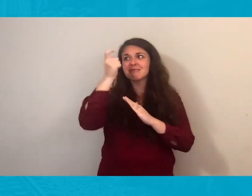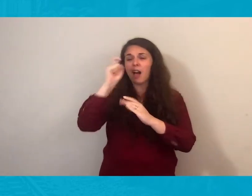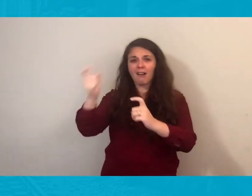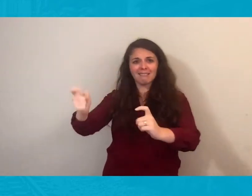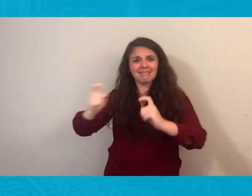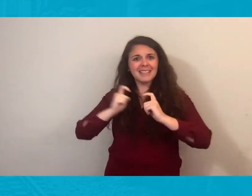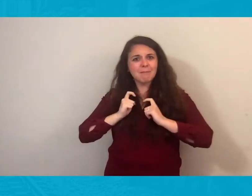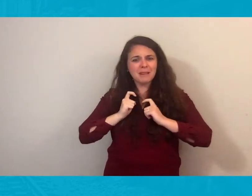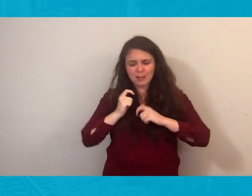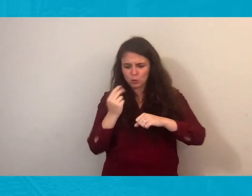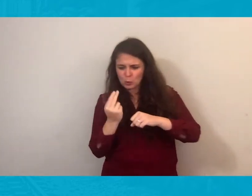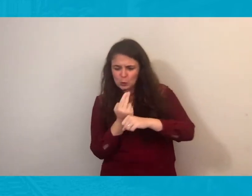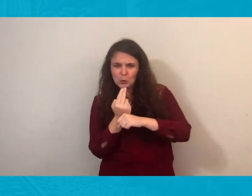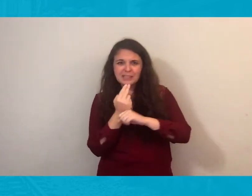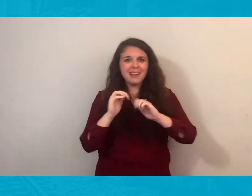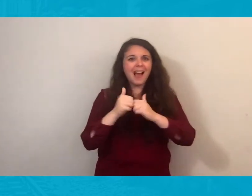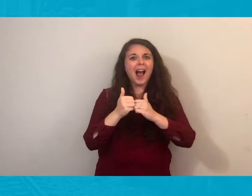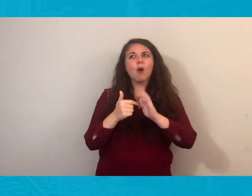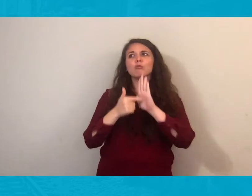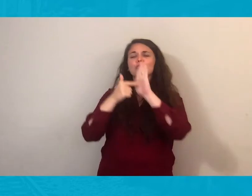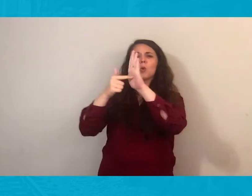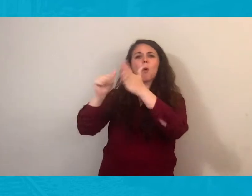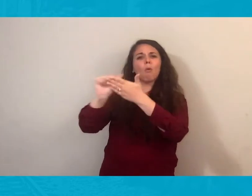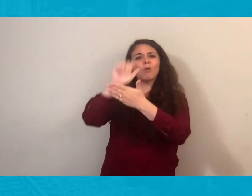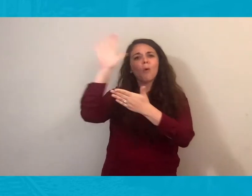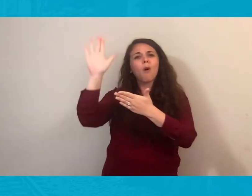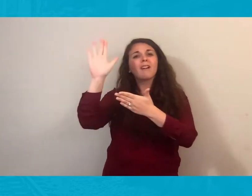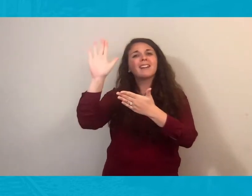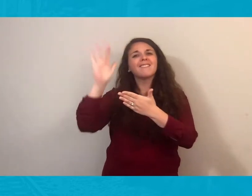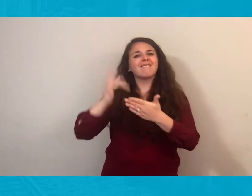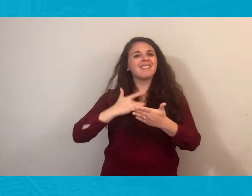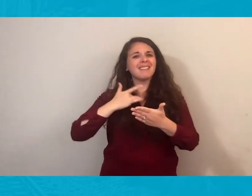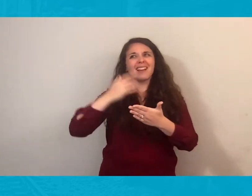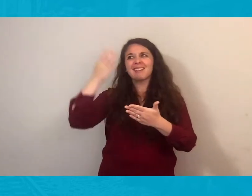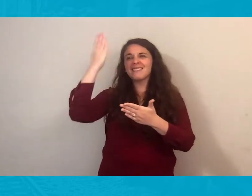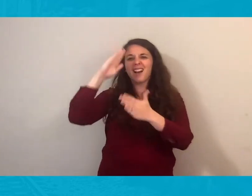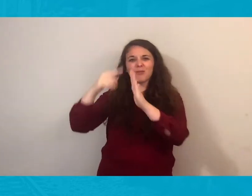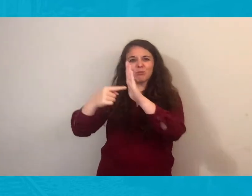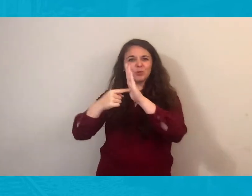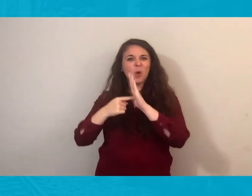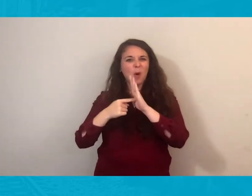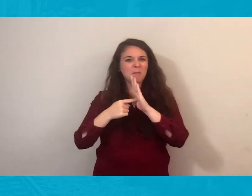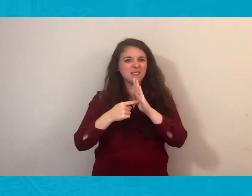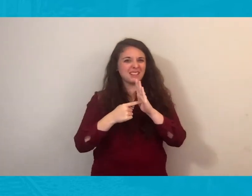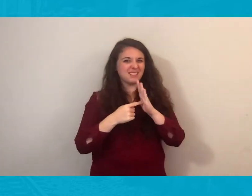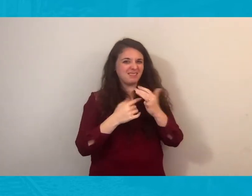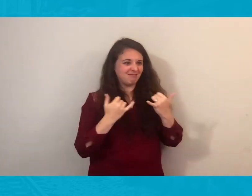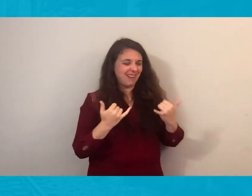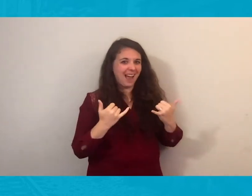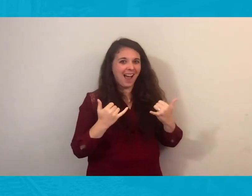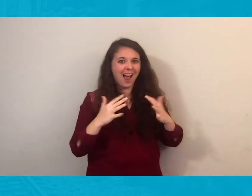all of the gifts that God had given me to glorify Him. And it felt like God was saying, Ross, look around you.